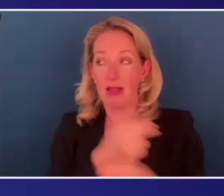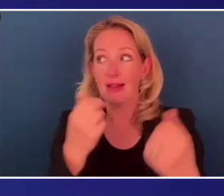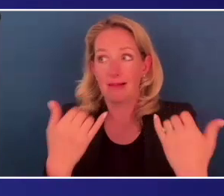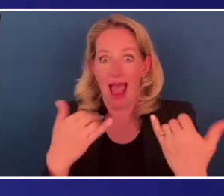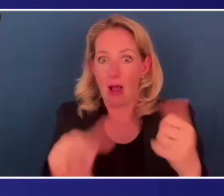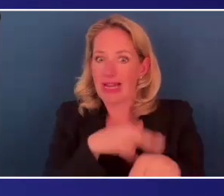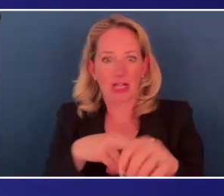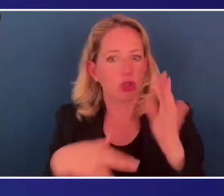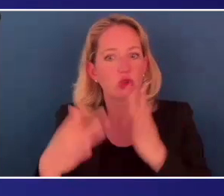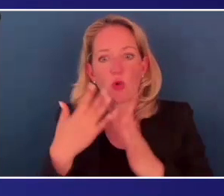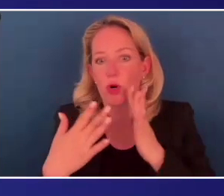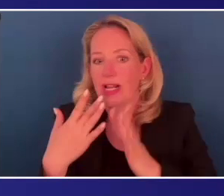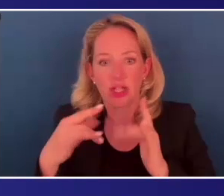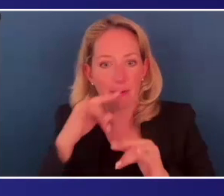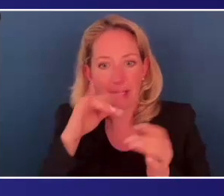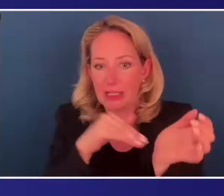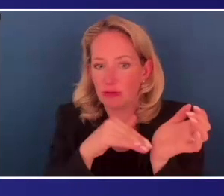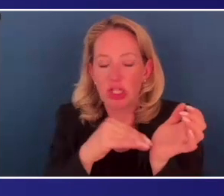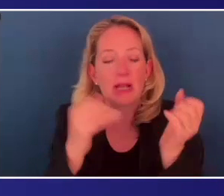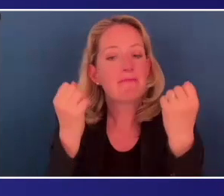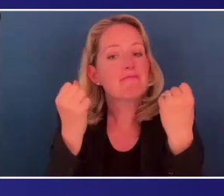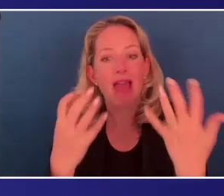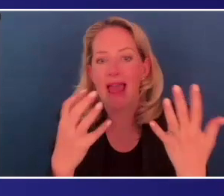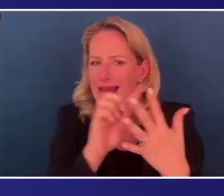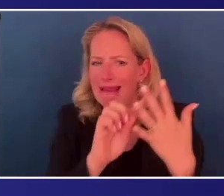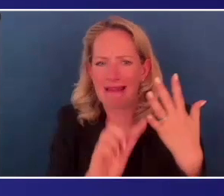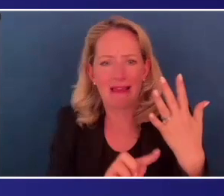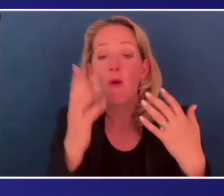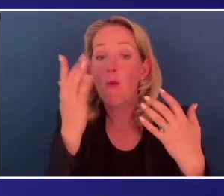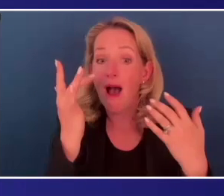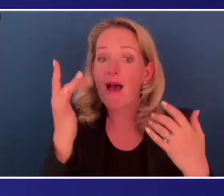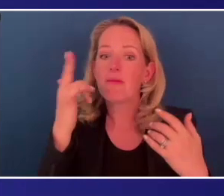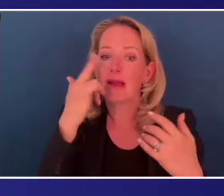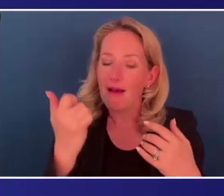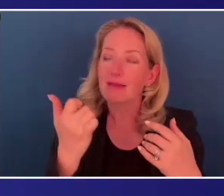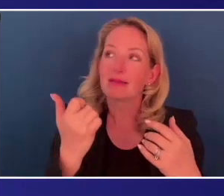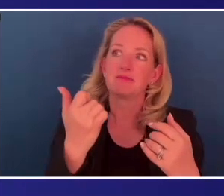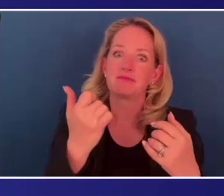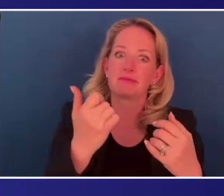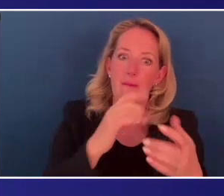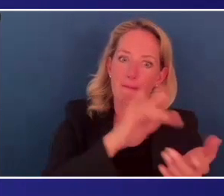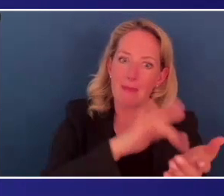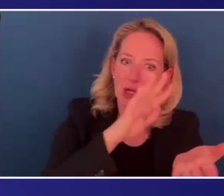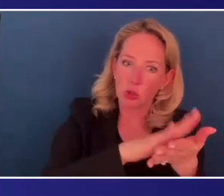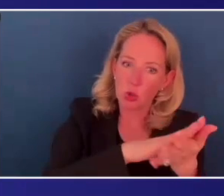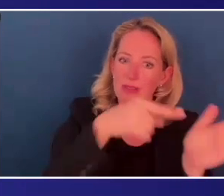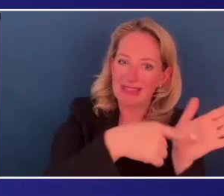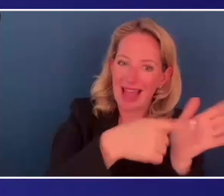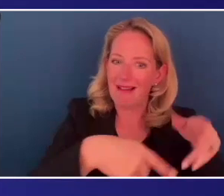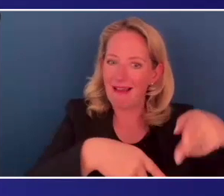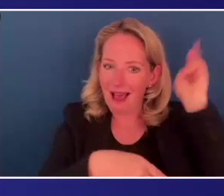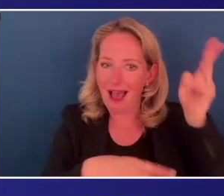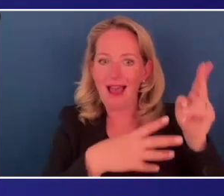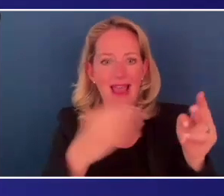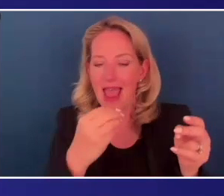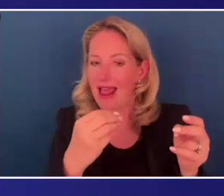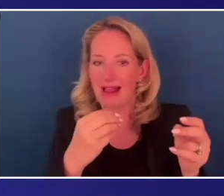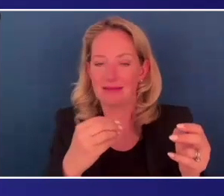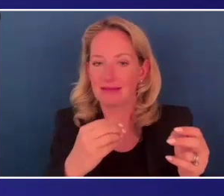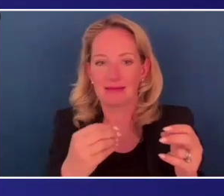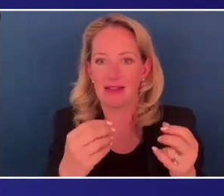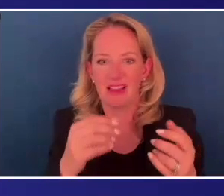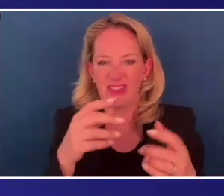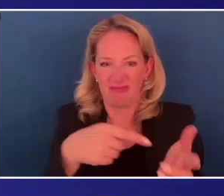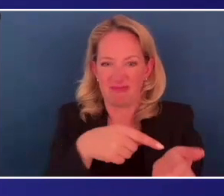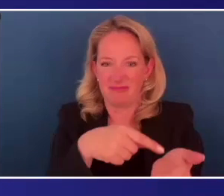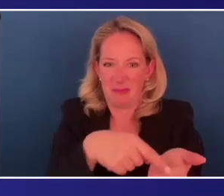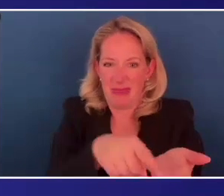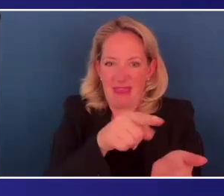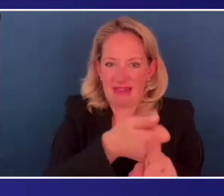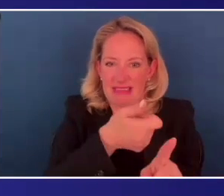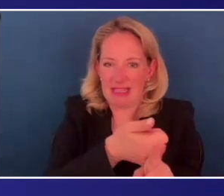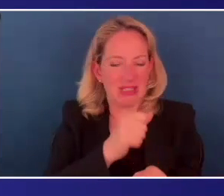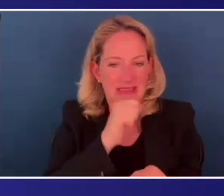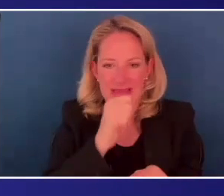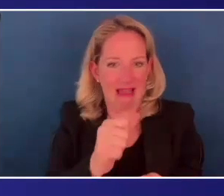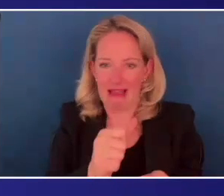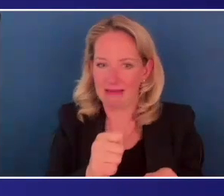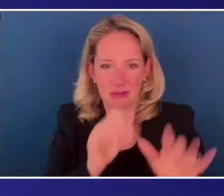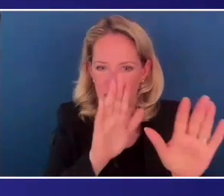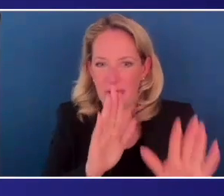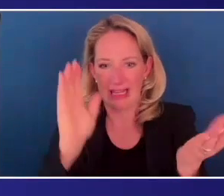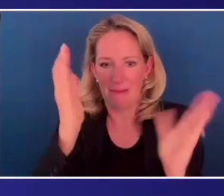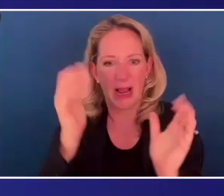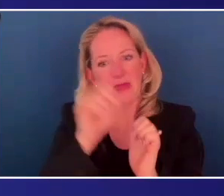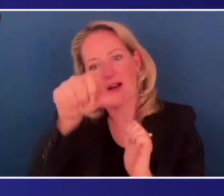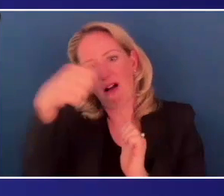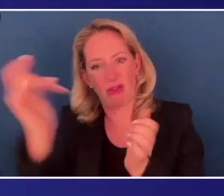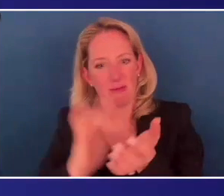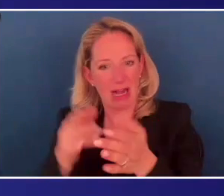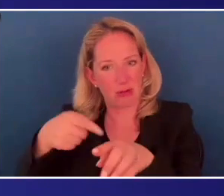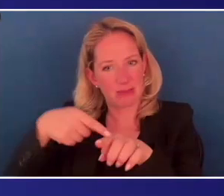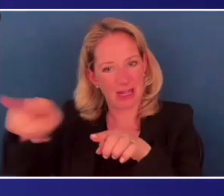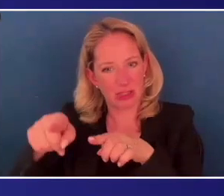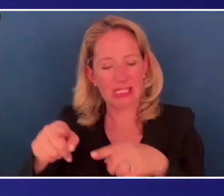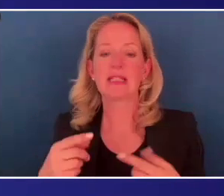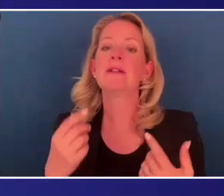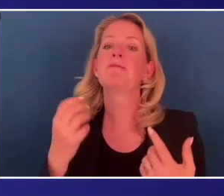A combination of medical school debt and being in a lower paying field or major contributors though. Okay, PSLF program has been cited by many residents as a factor in their decision to pursue this to sue pediatrics.